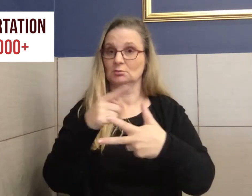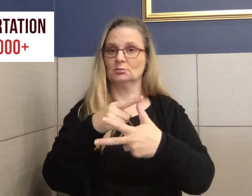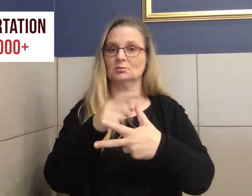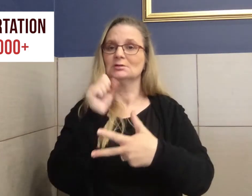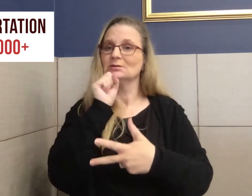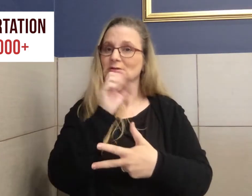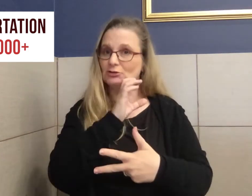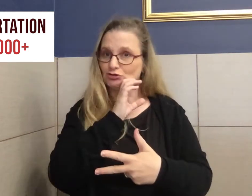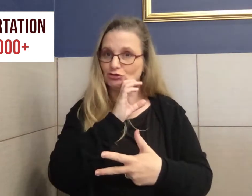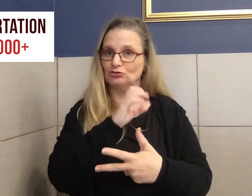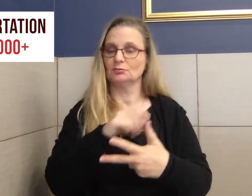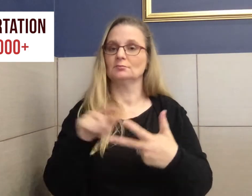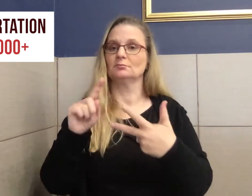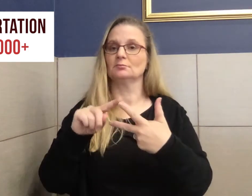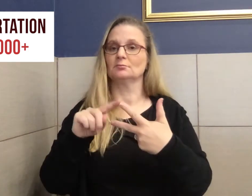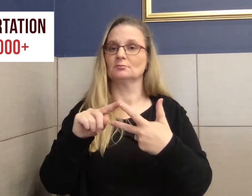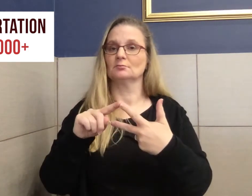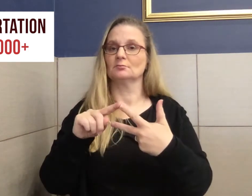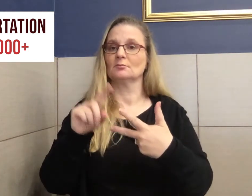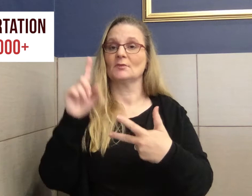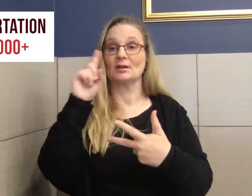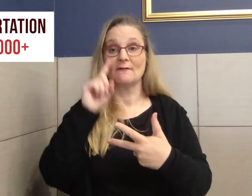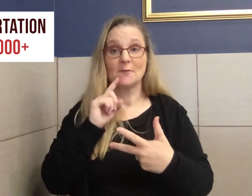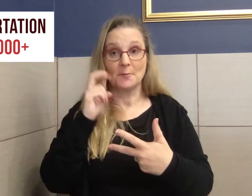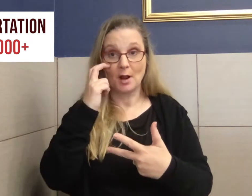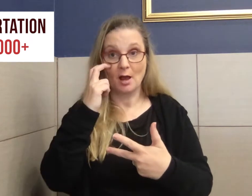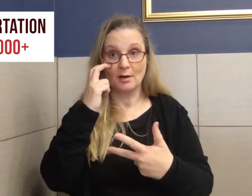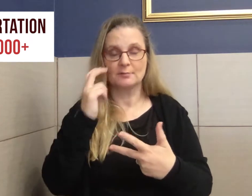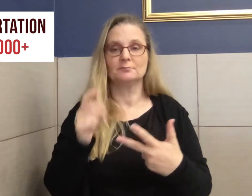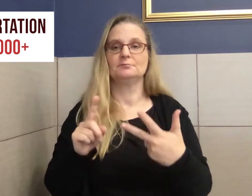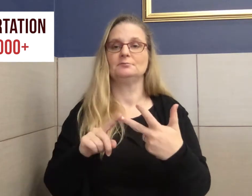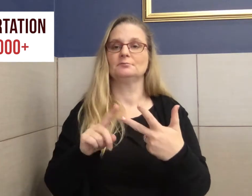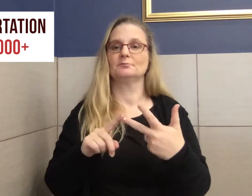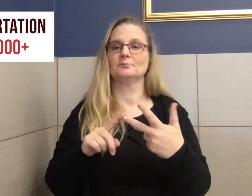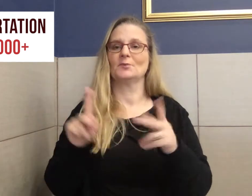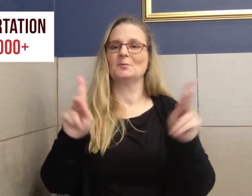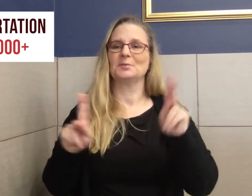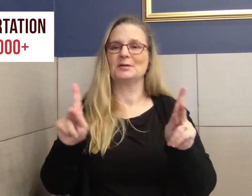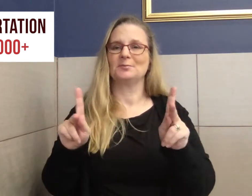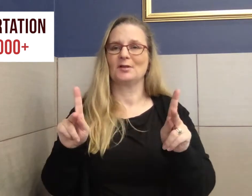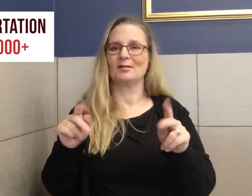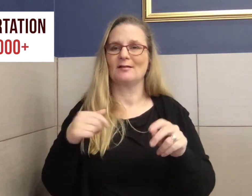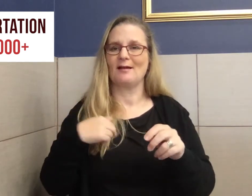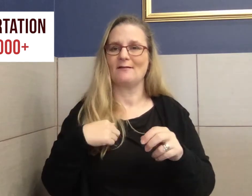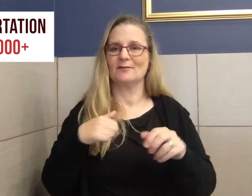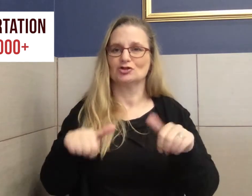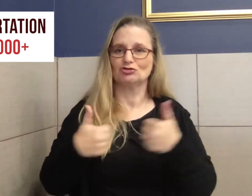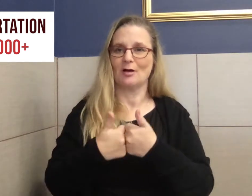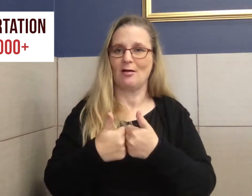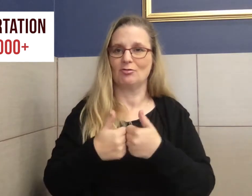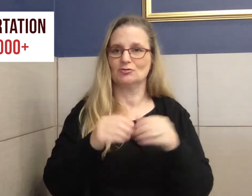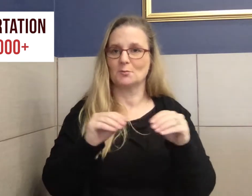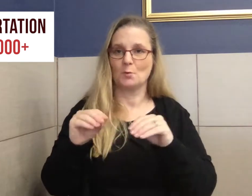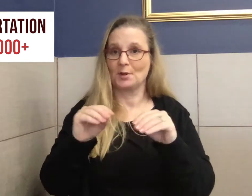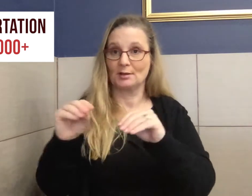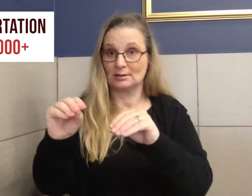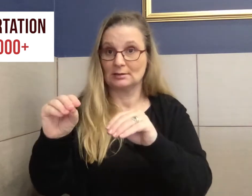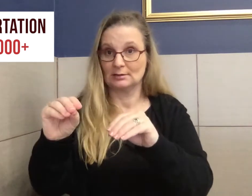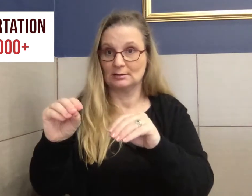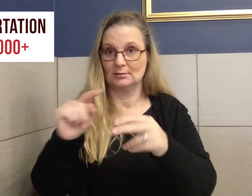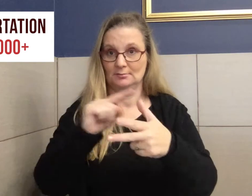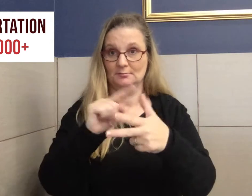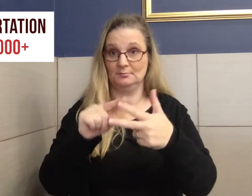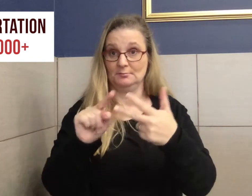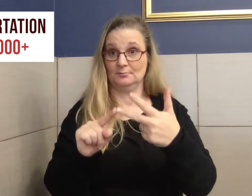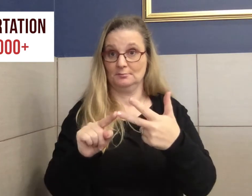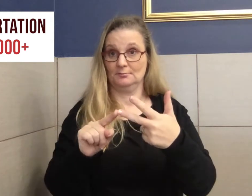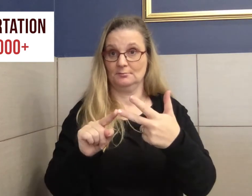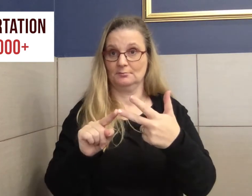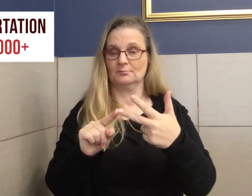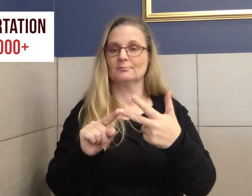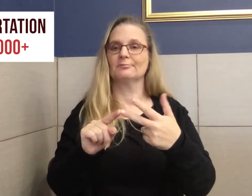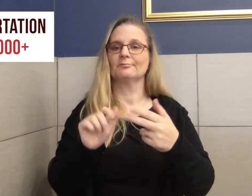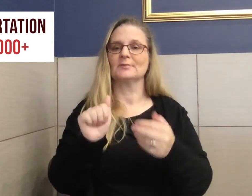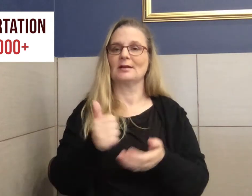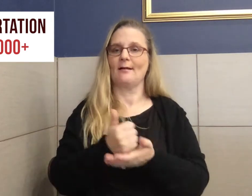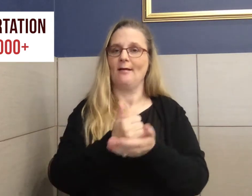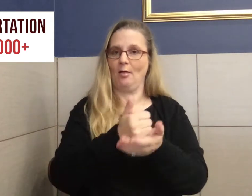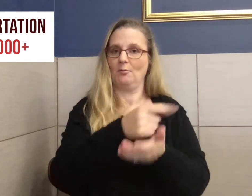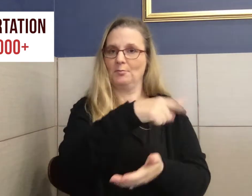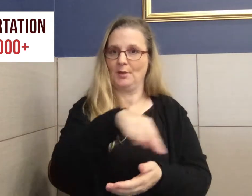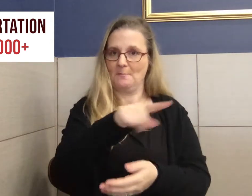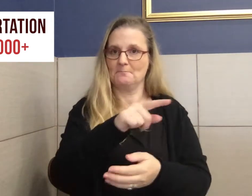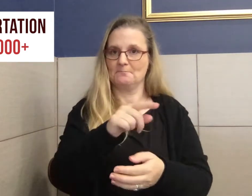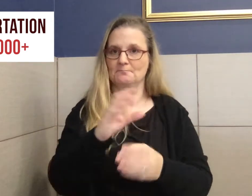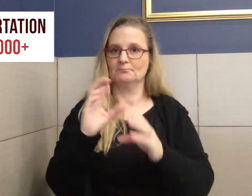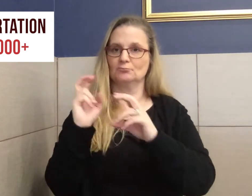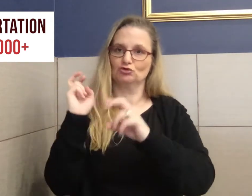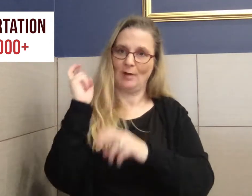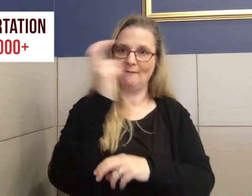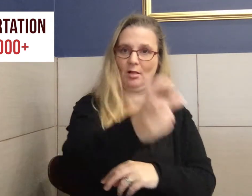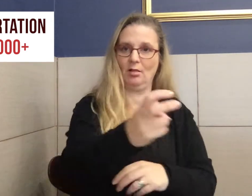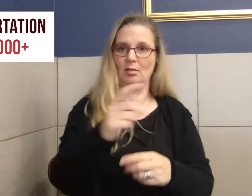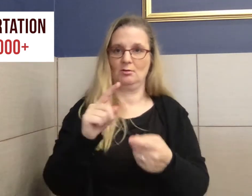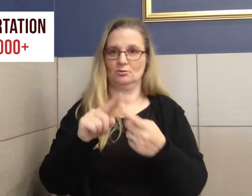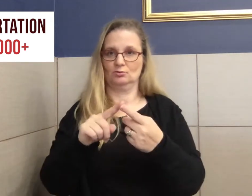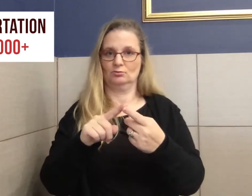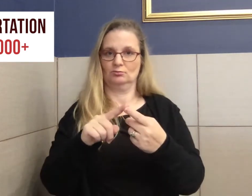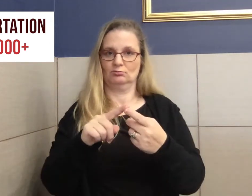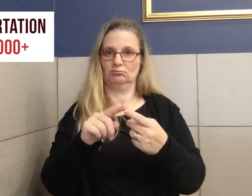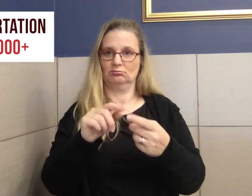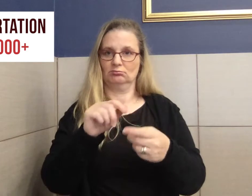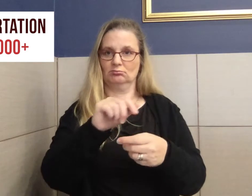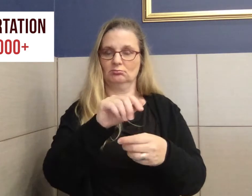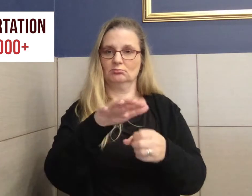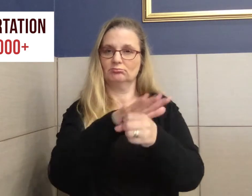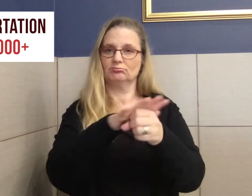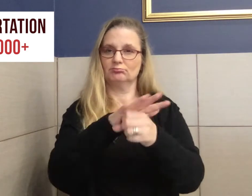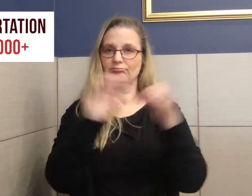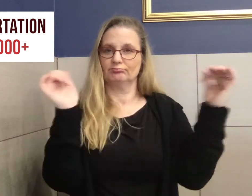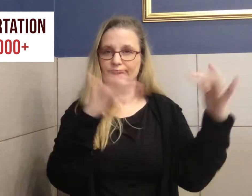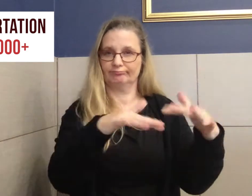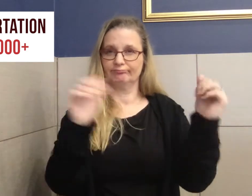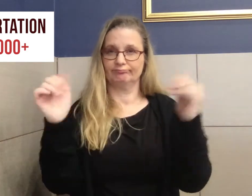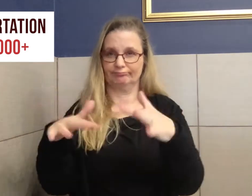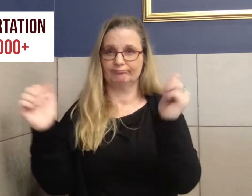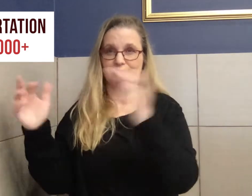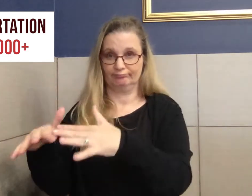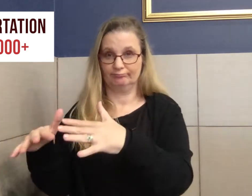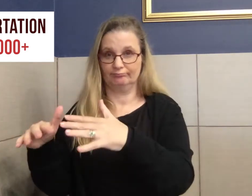1. Senior Citizens, 2. DeafBlind, and 3. DeafDisabled.